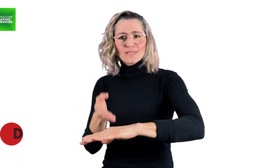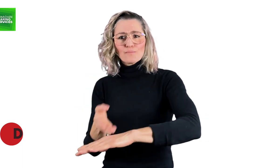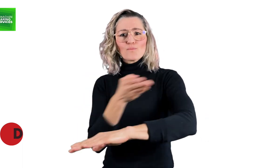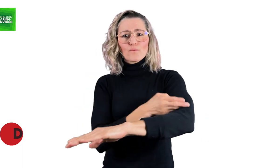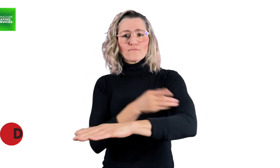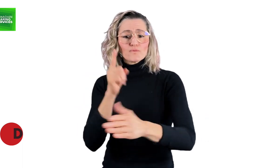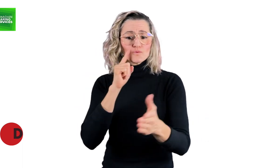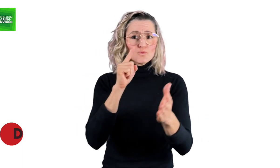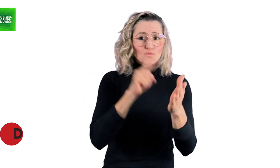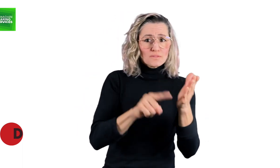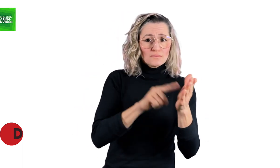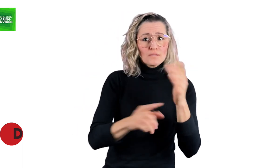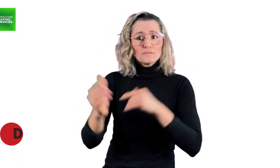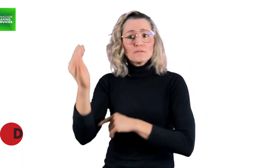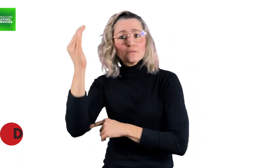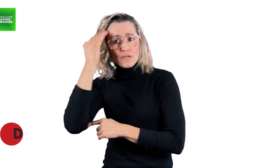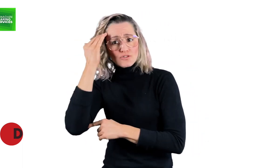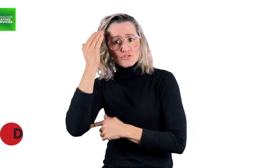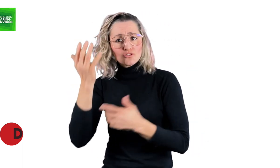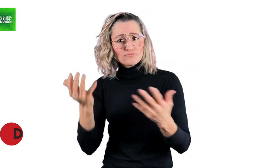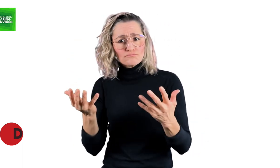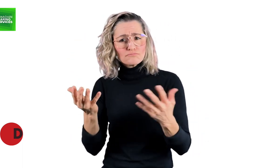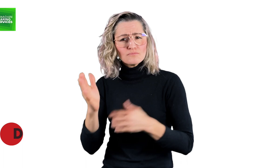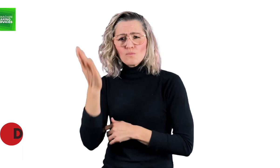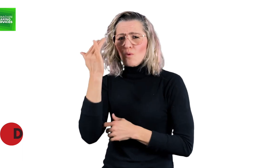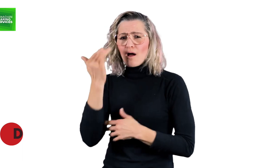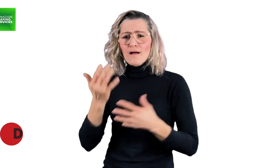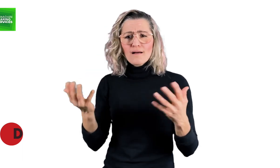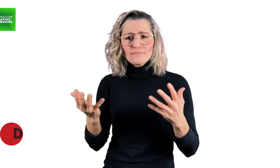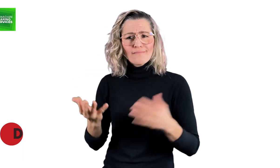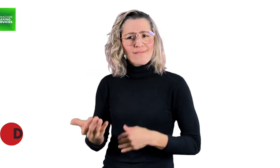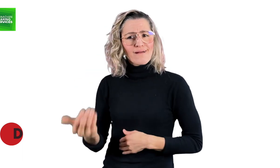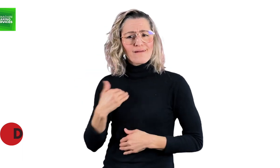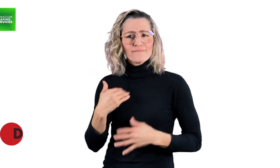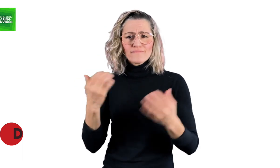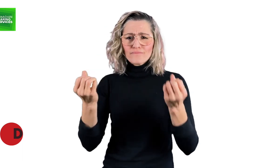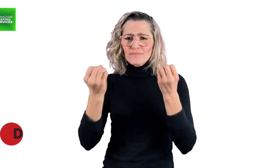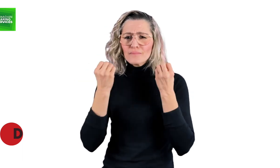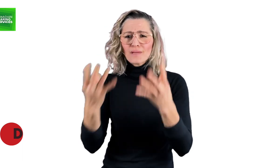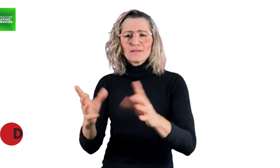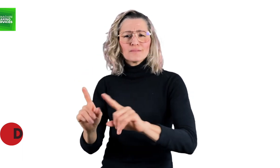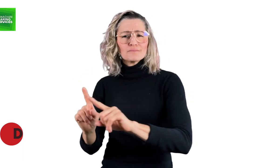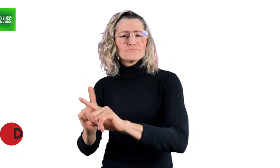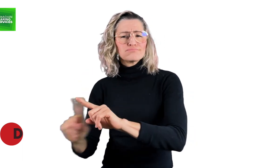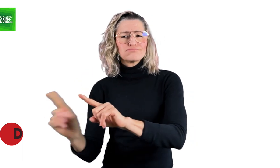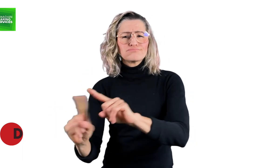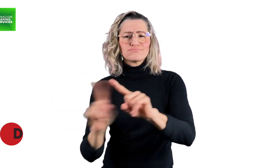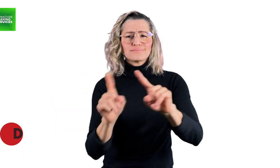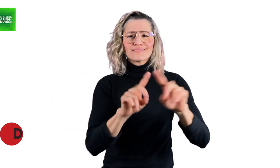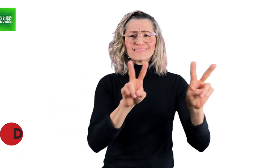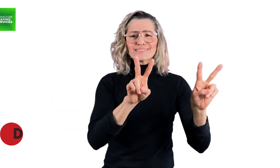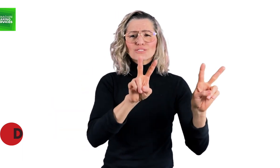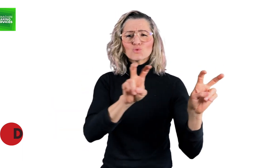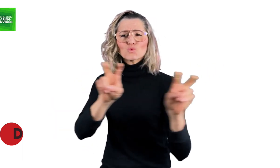address issues with many parts related to hearing loss and